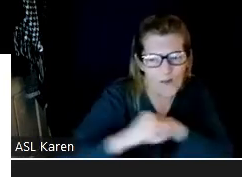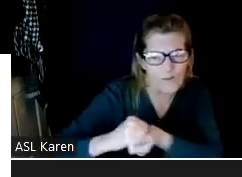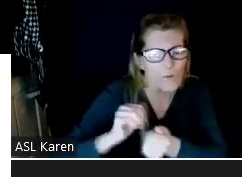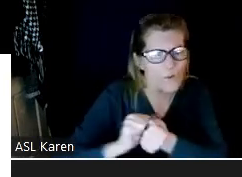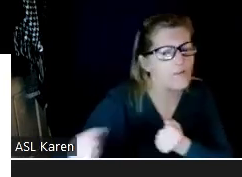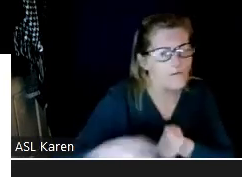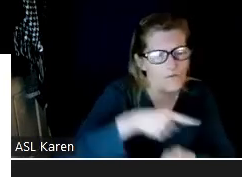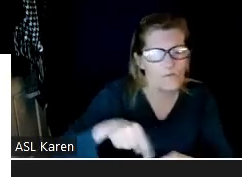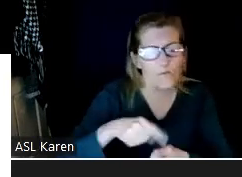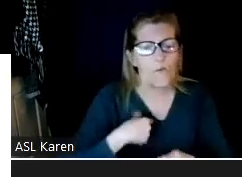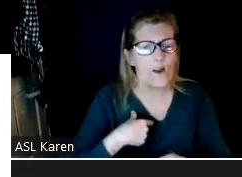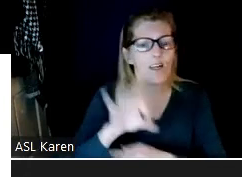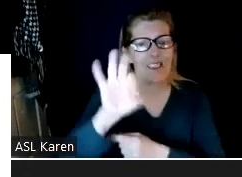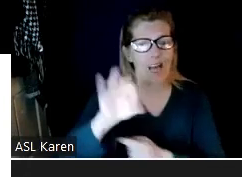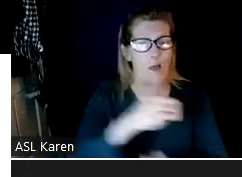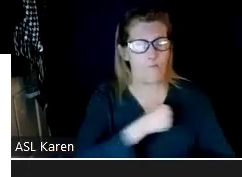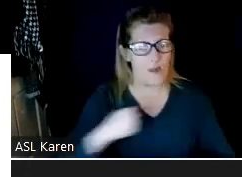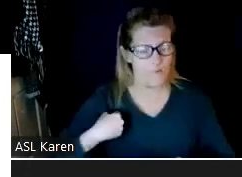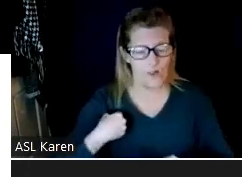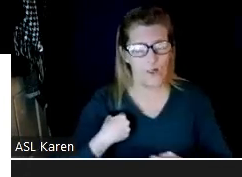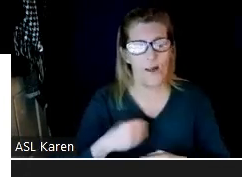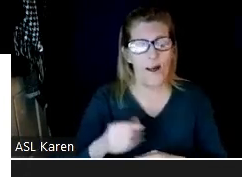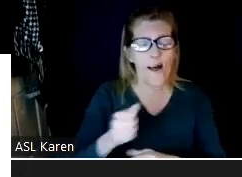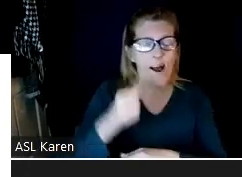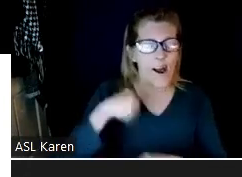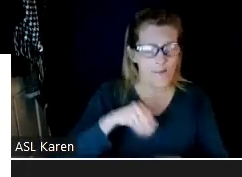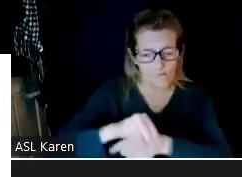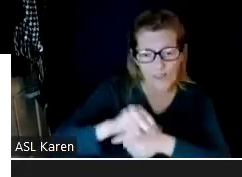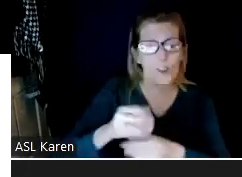We have a nine member Advisory Committee, where half of the representatives are from